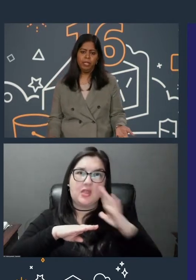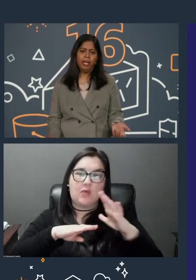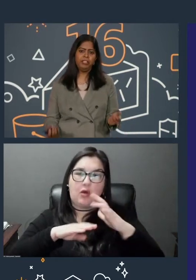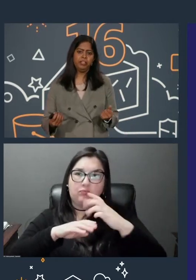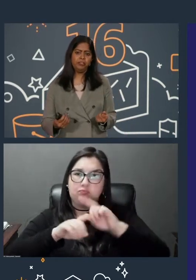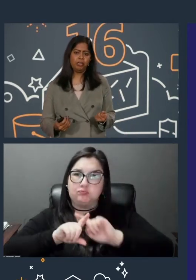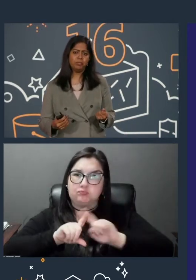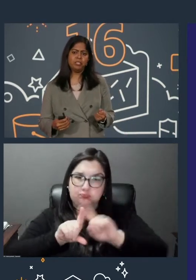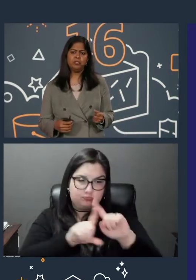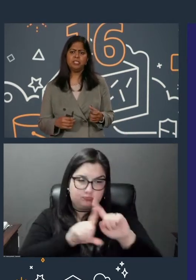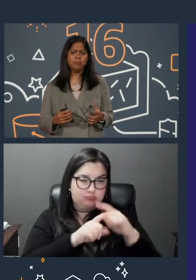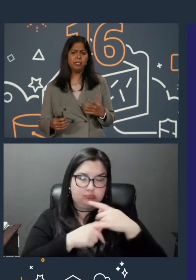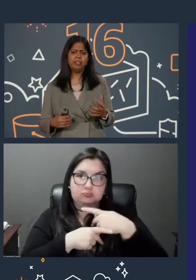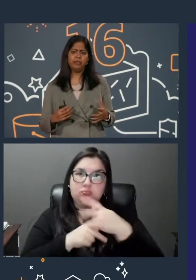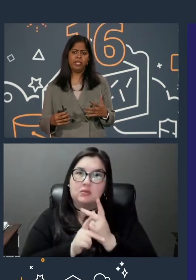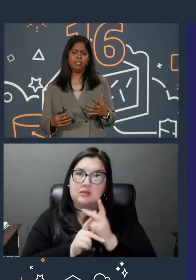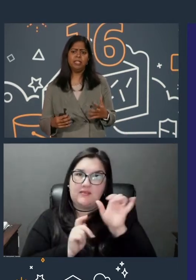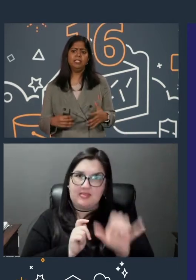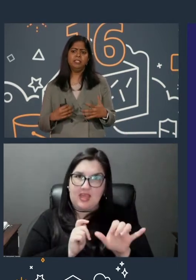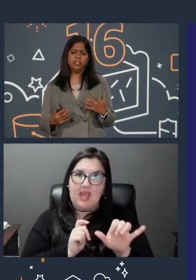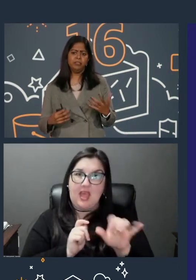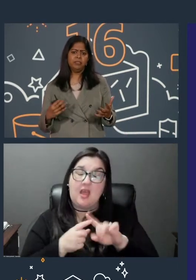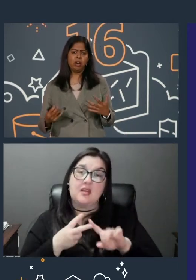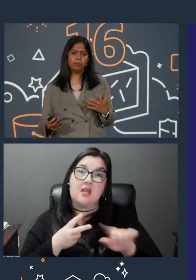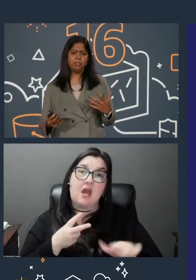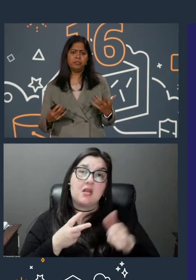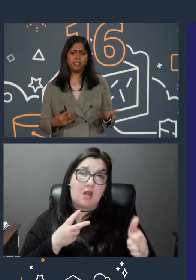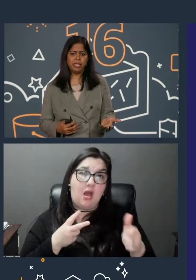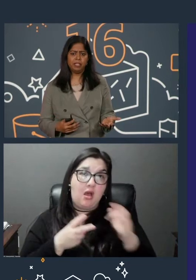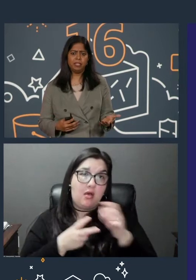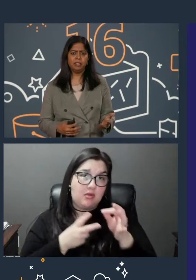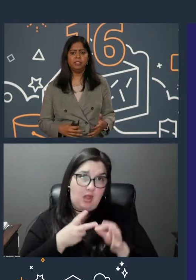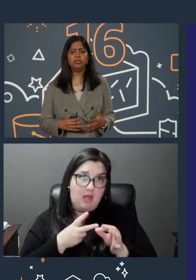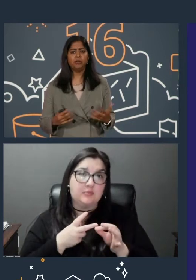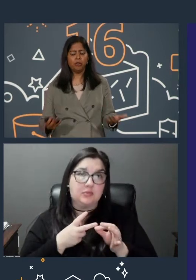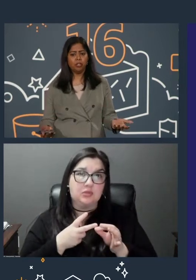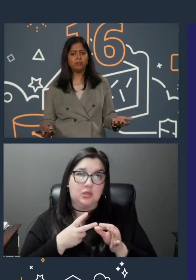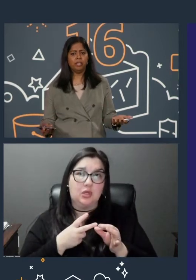And the other option is to simply create derivative copies of the data and store all of them